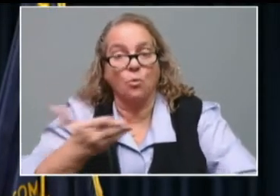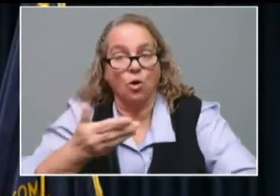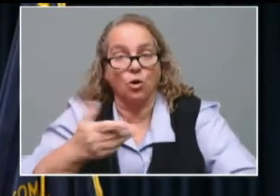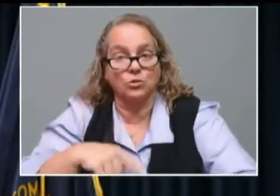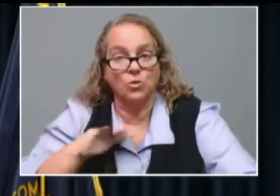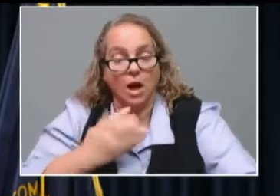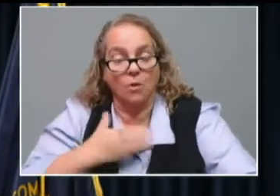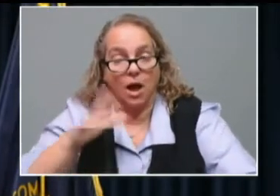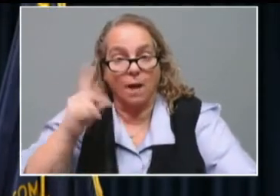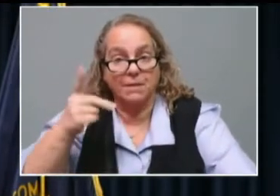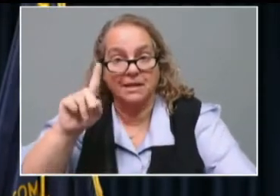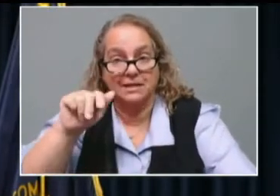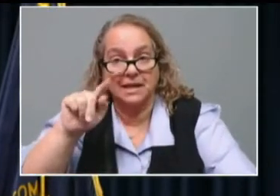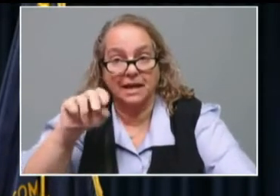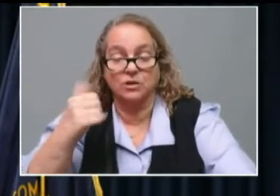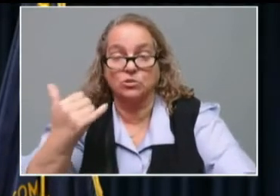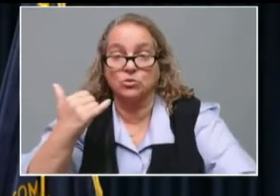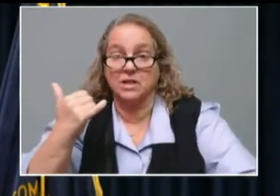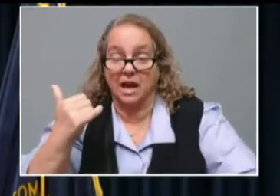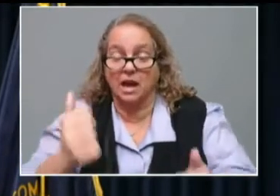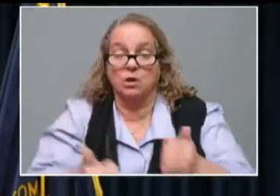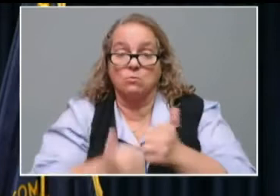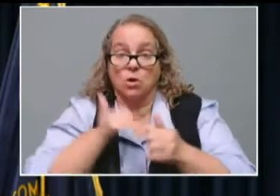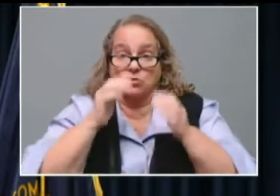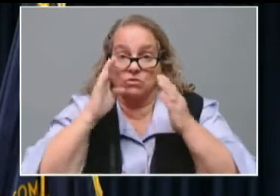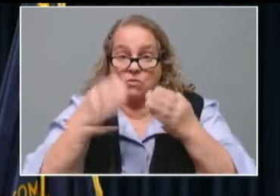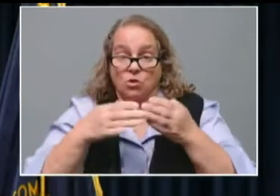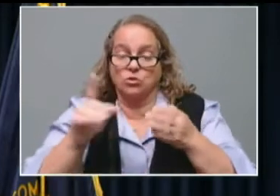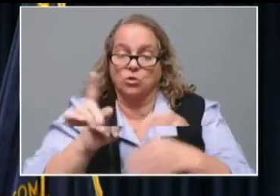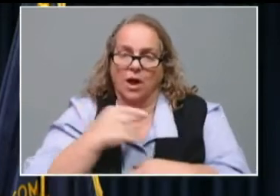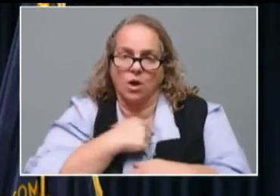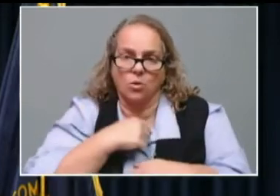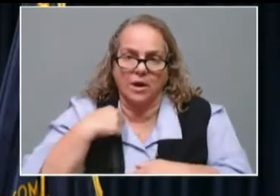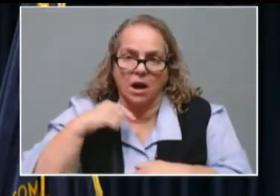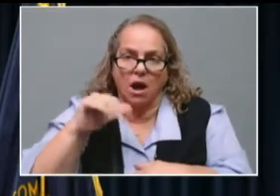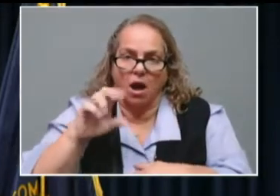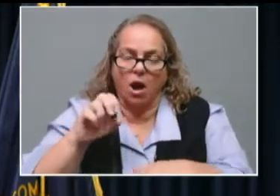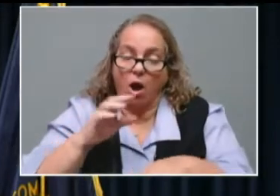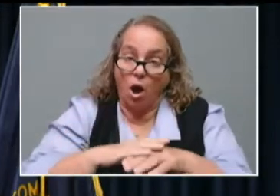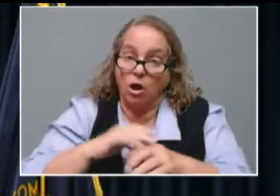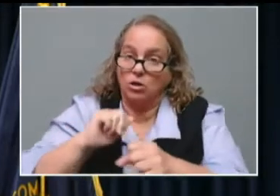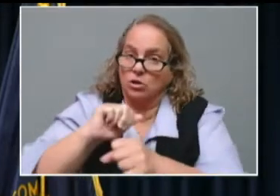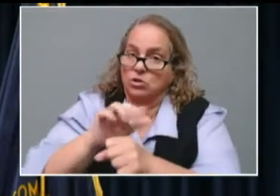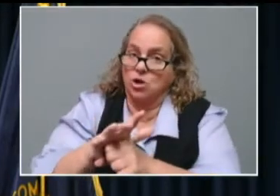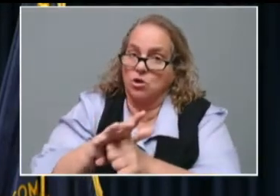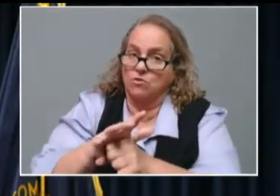going to be primarily focused on where we are in COVID. And it starts with us